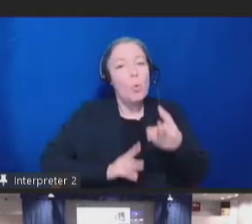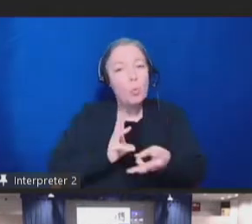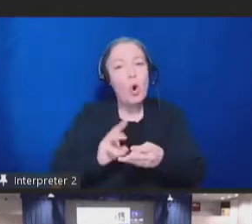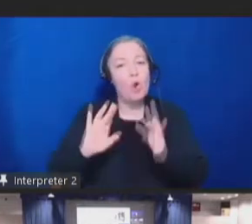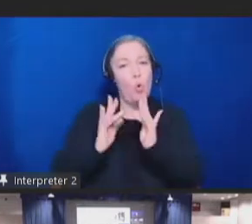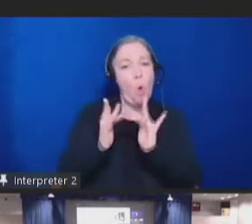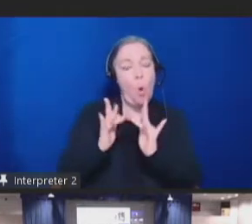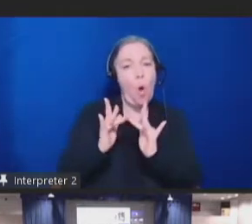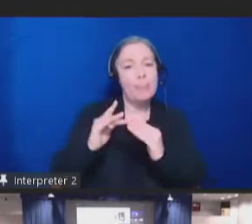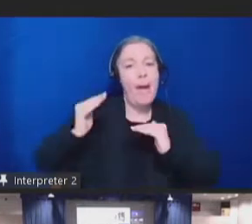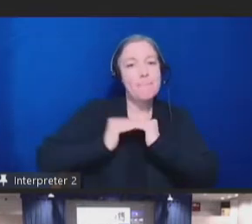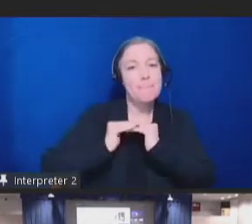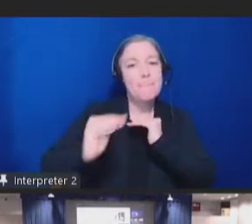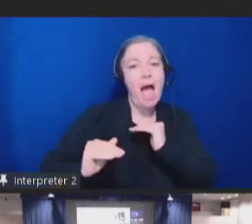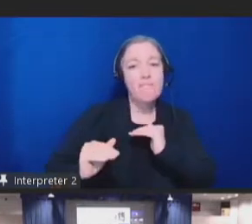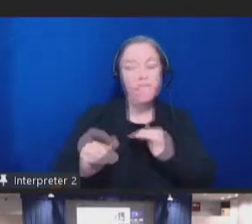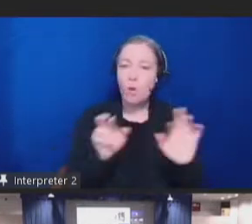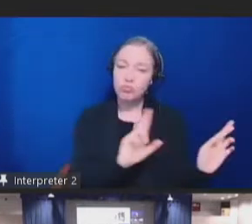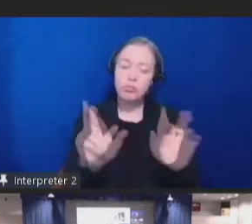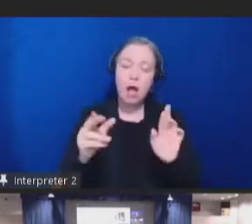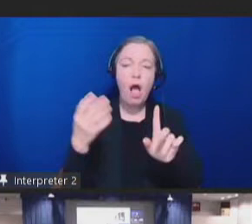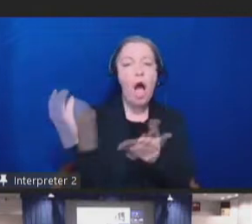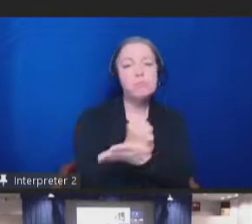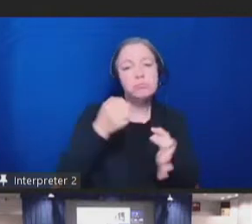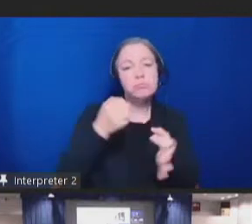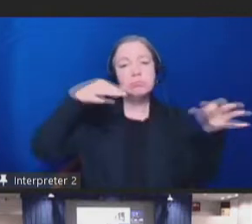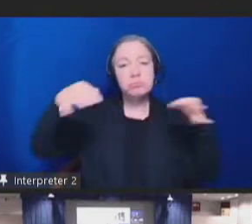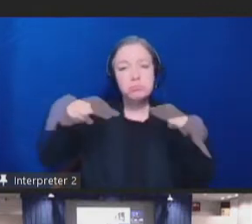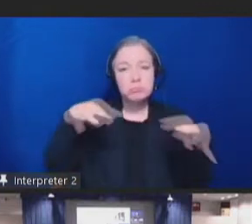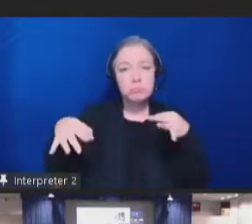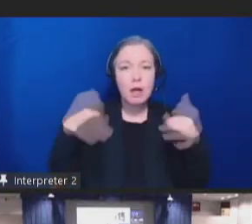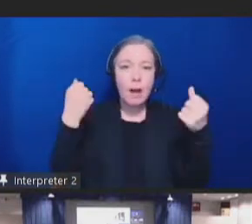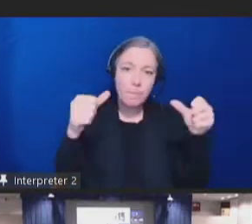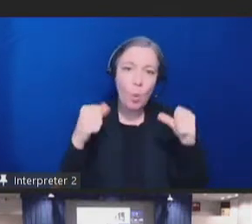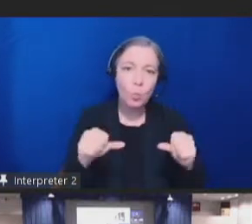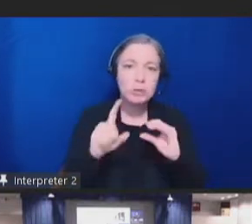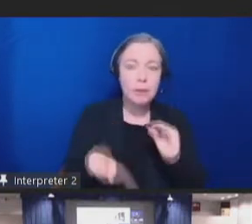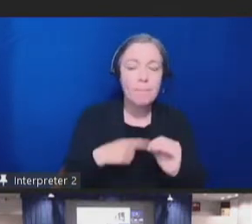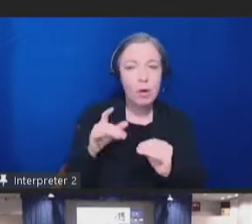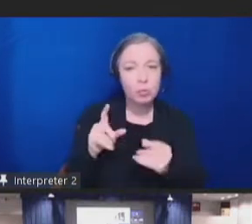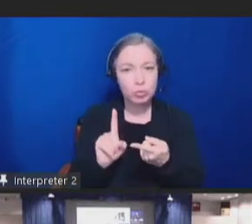educate the public. And I think what's really unique -- what we found in terms